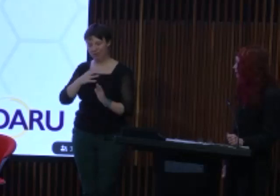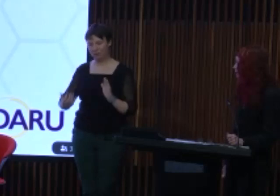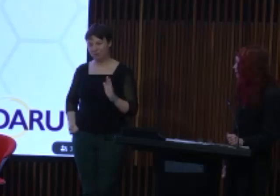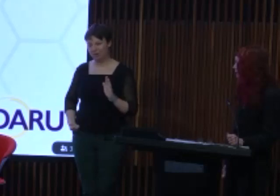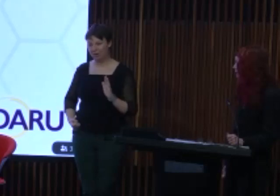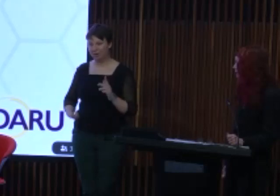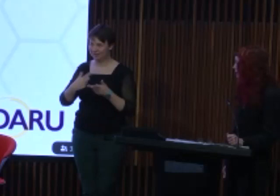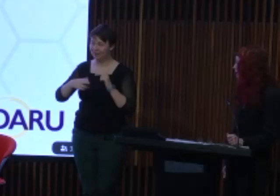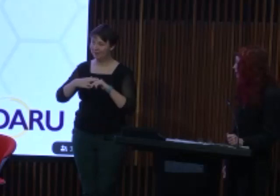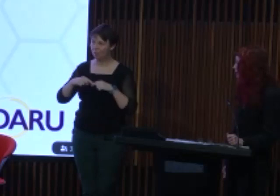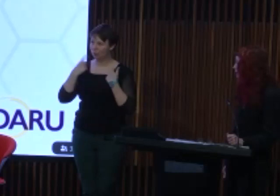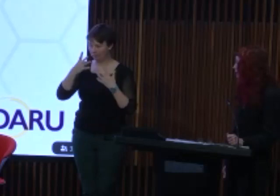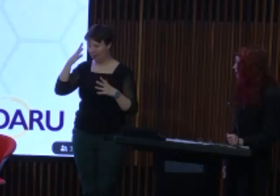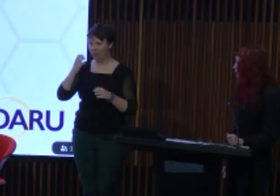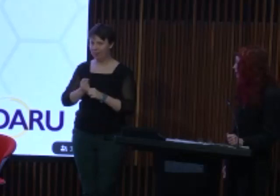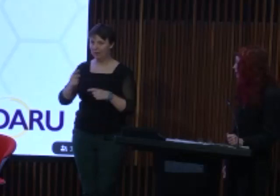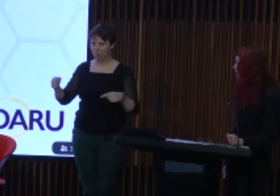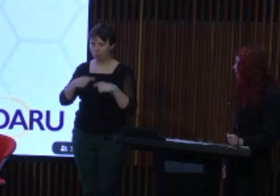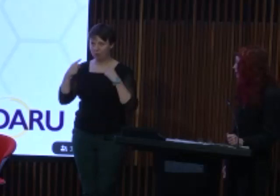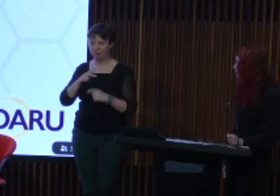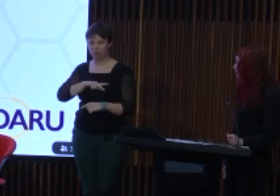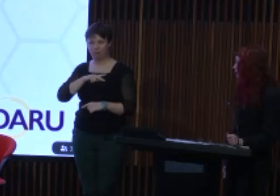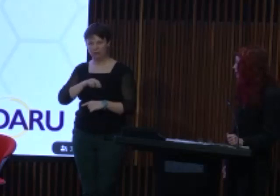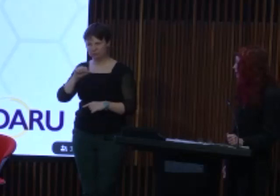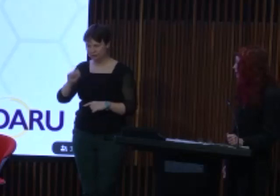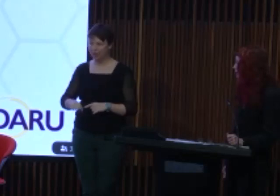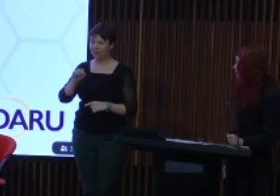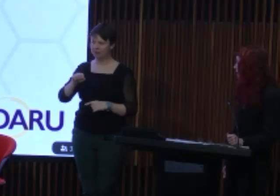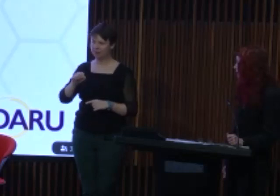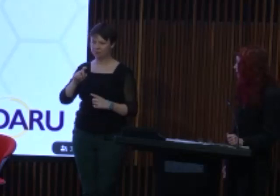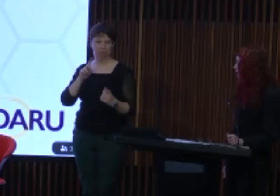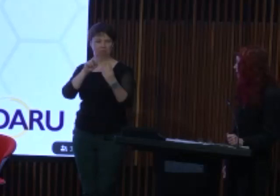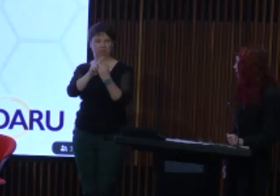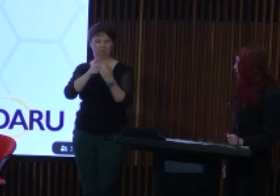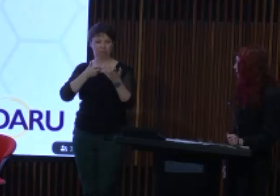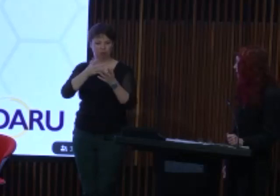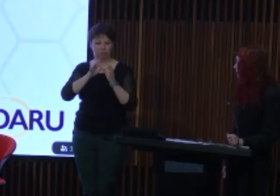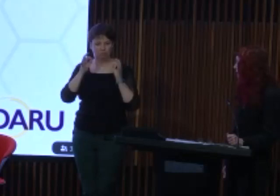as professionals. And we go and talk to other people, service providers, agencies, businesses